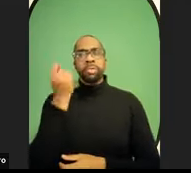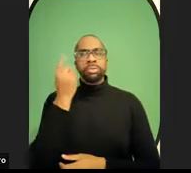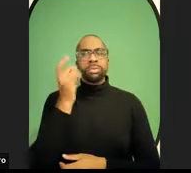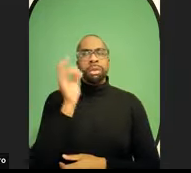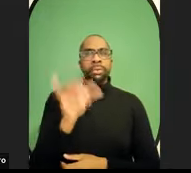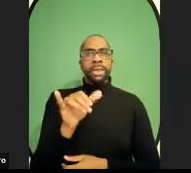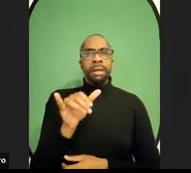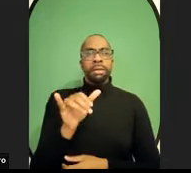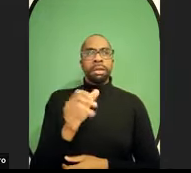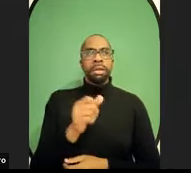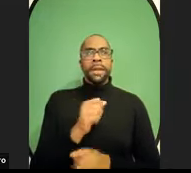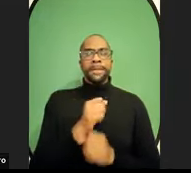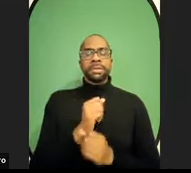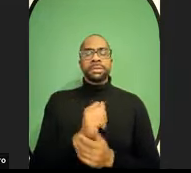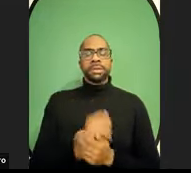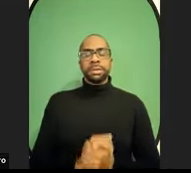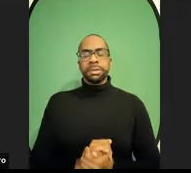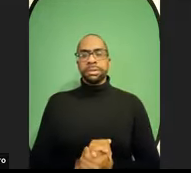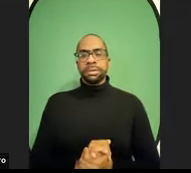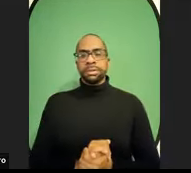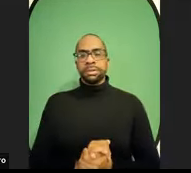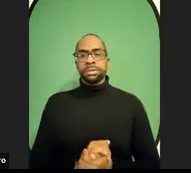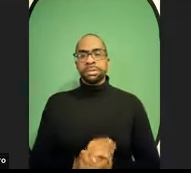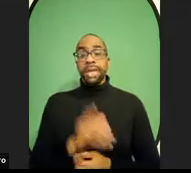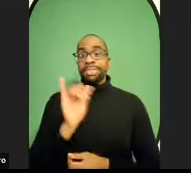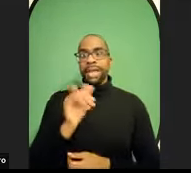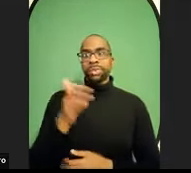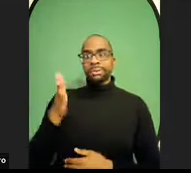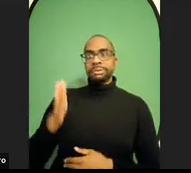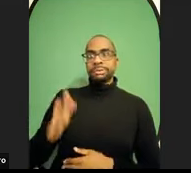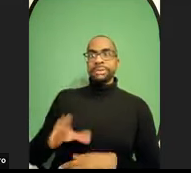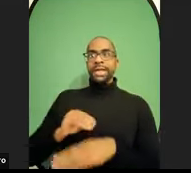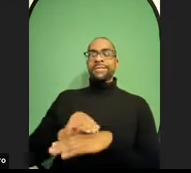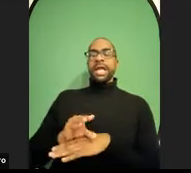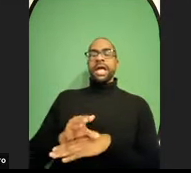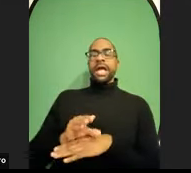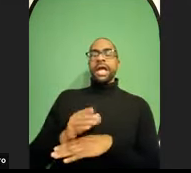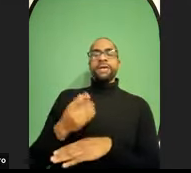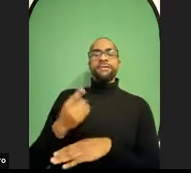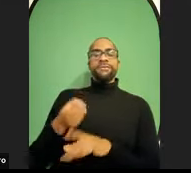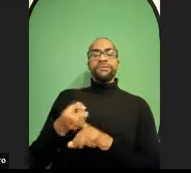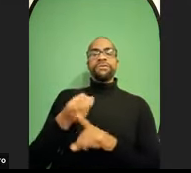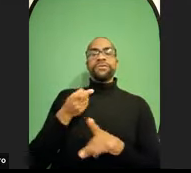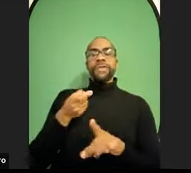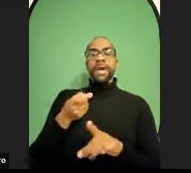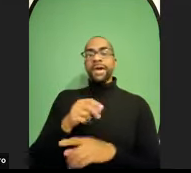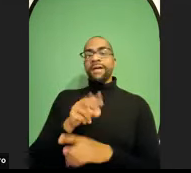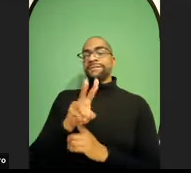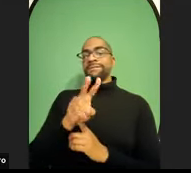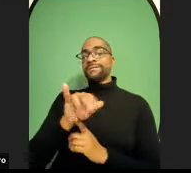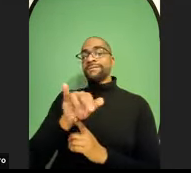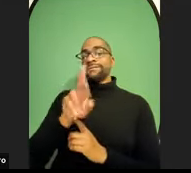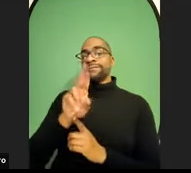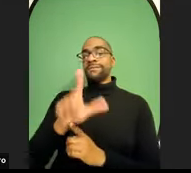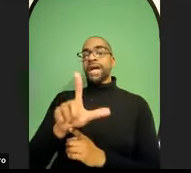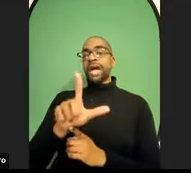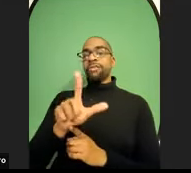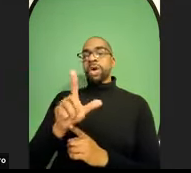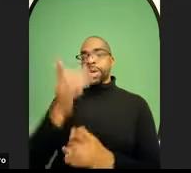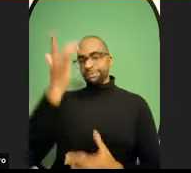vaccine, the one that has the little light virus which makes sense because it's all. often, you know as soon know as a side effect from know as a side effect from from know as a side effect from, from